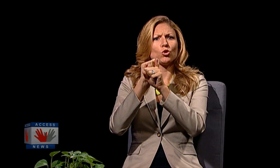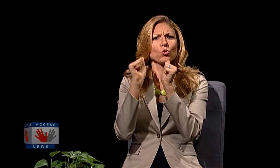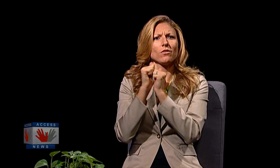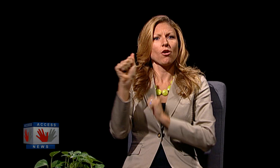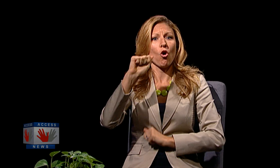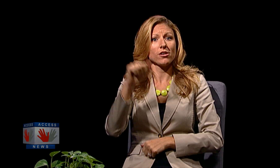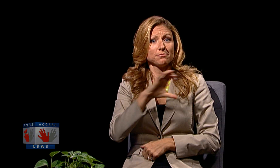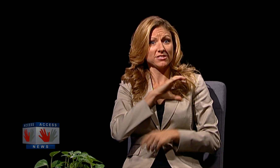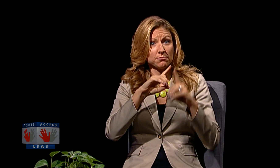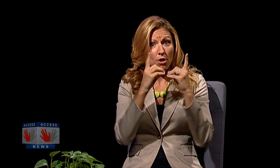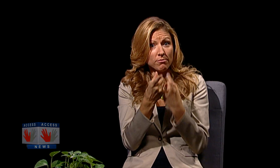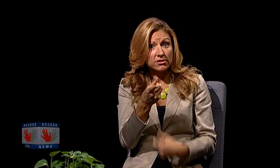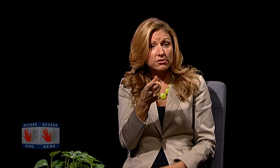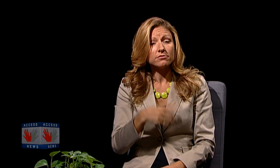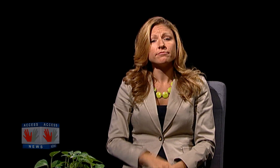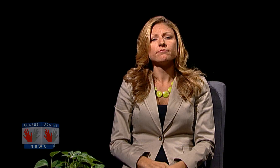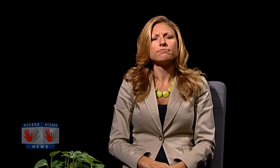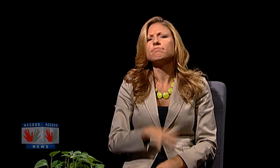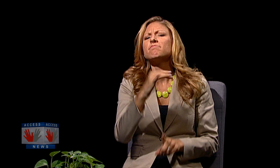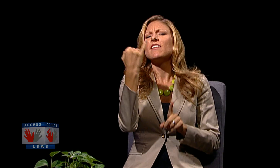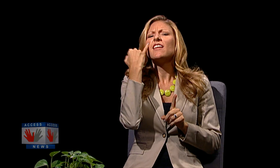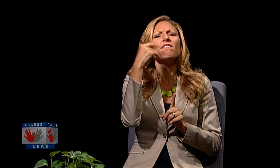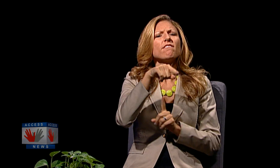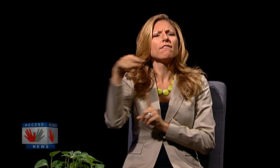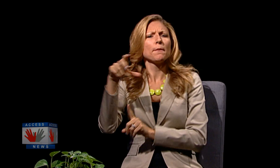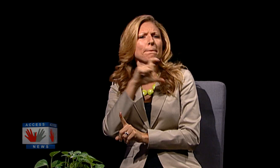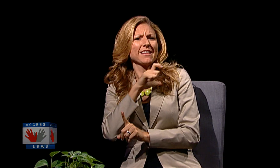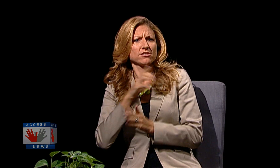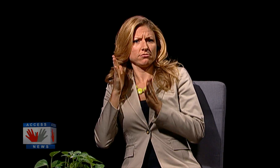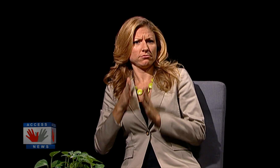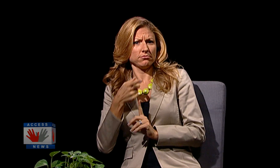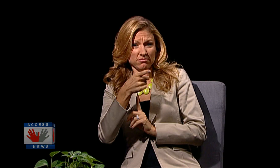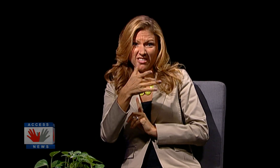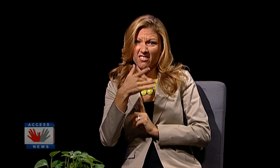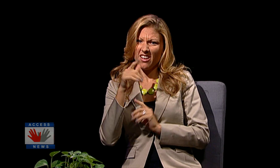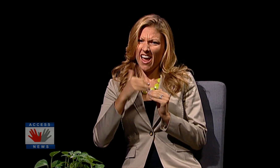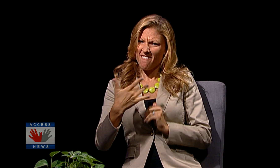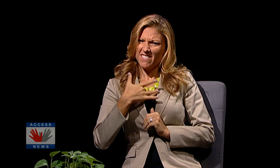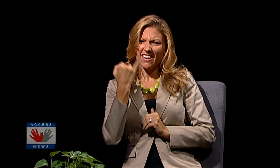HAVE YOU HAD ENCOUNTERS WITH THE AUSTIN POLICE DEPARTMENT? IF YOU ARE A POLICE OFFICER,